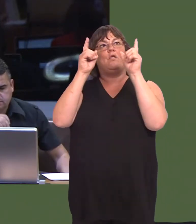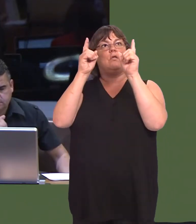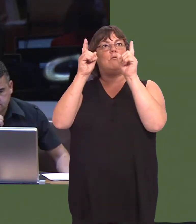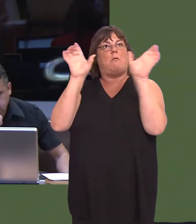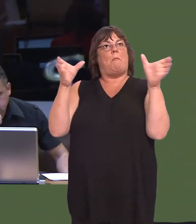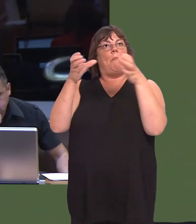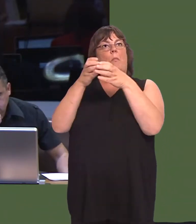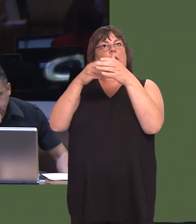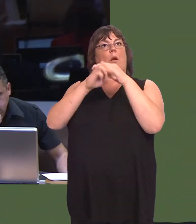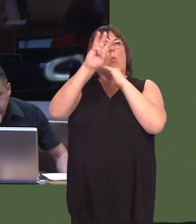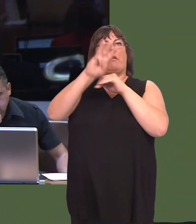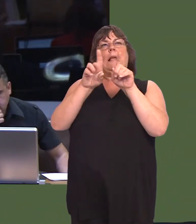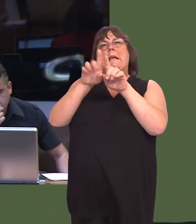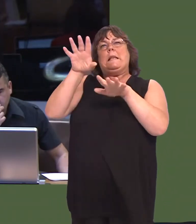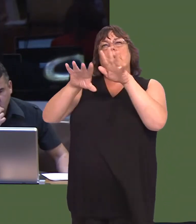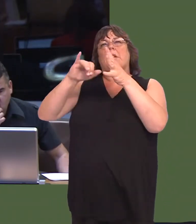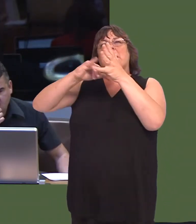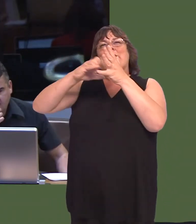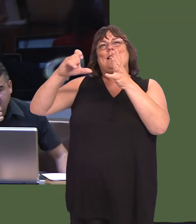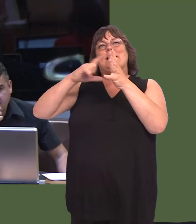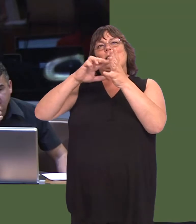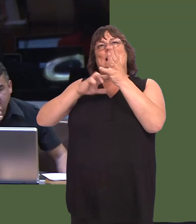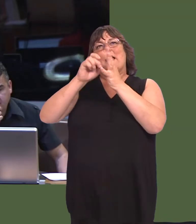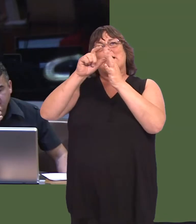to what the Scandinavian nations have.